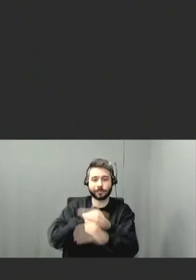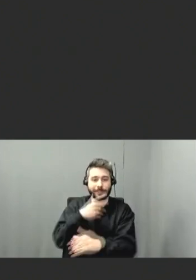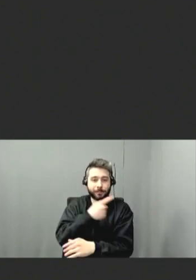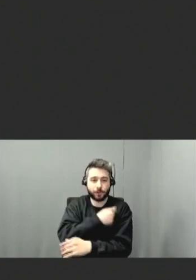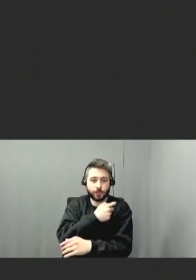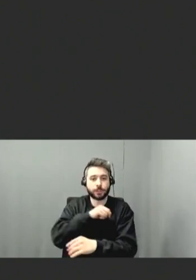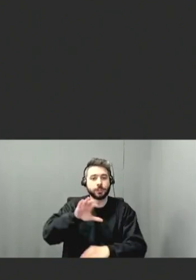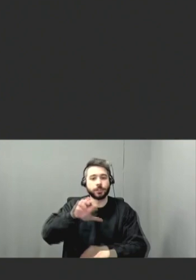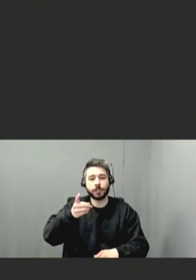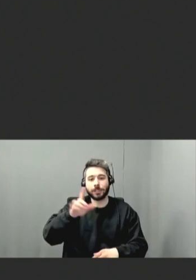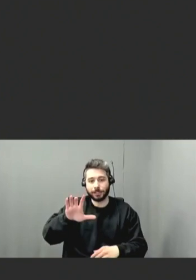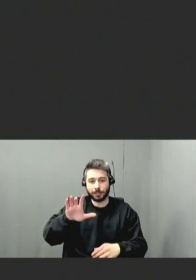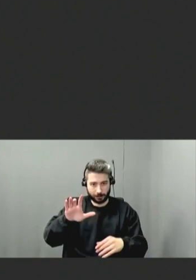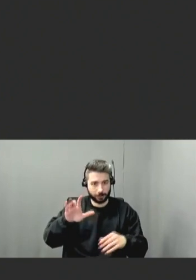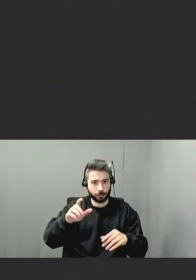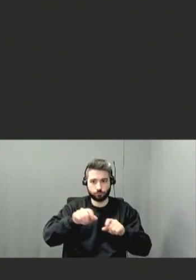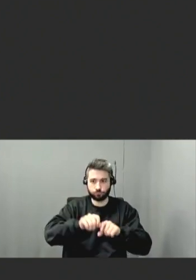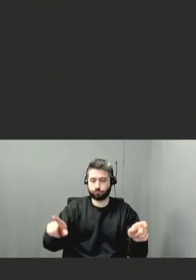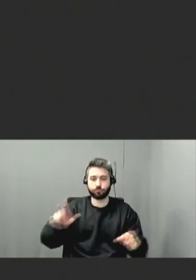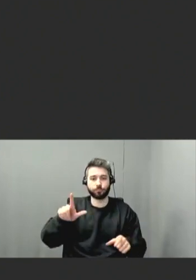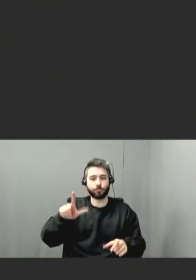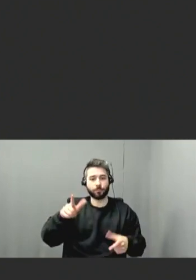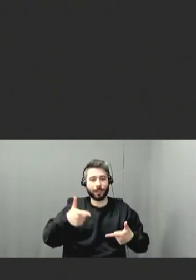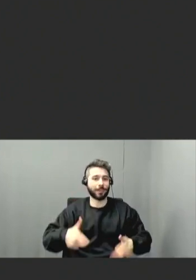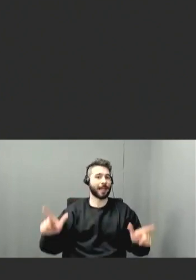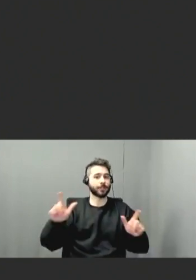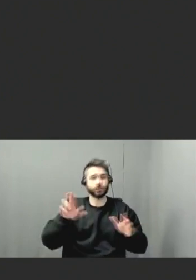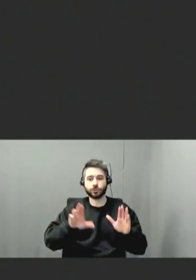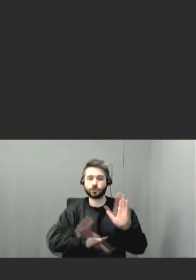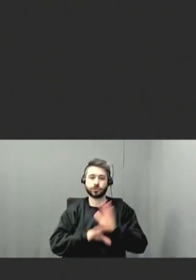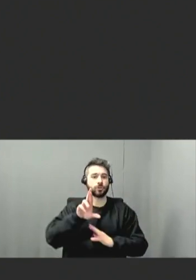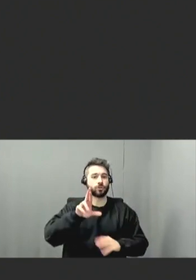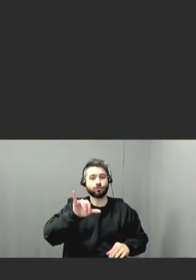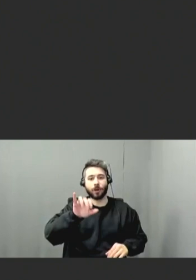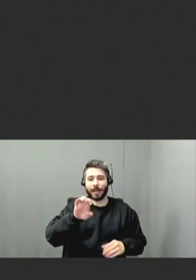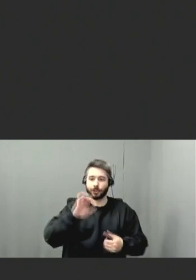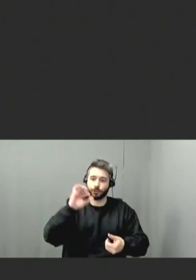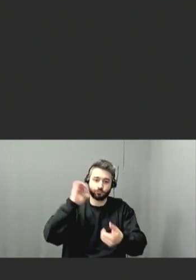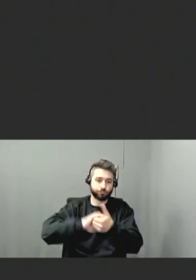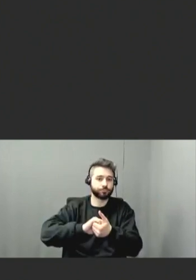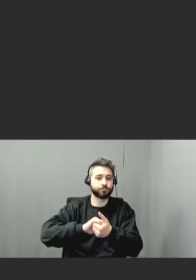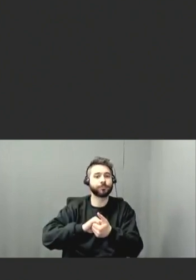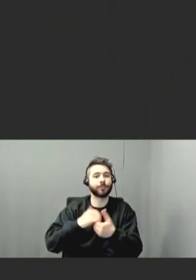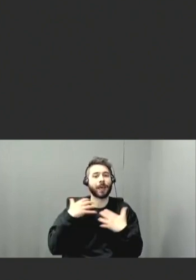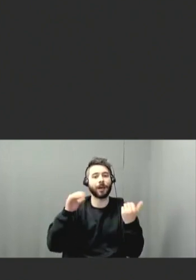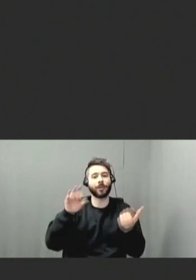Let's Rise, an effort to help equip partners and health care providers with actionable